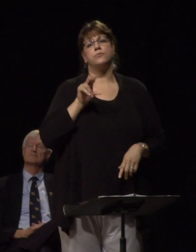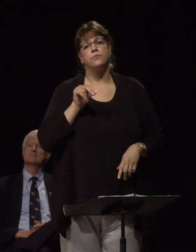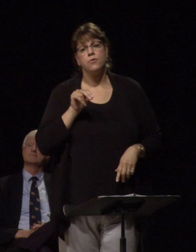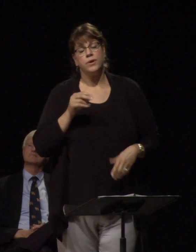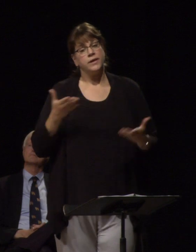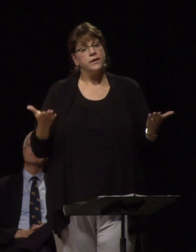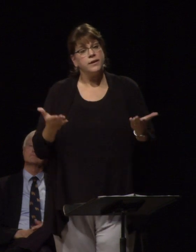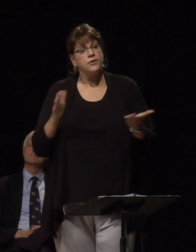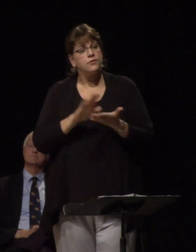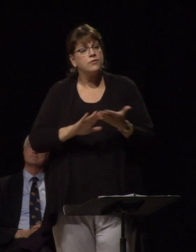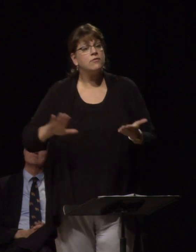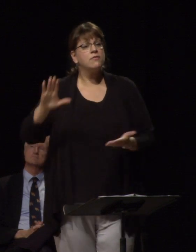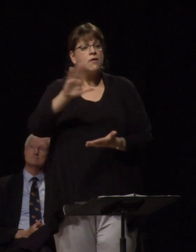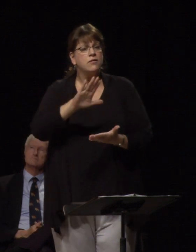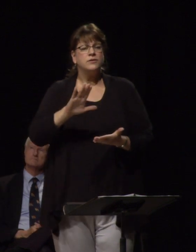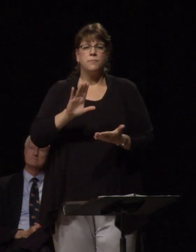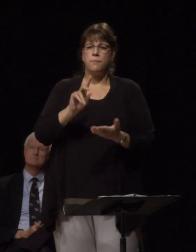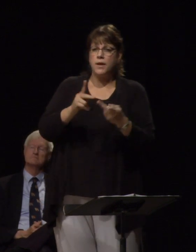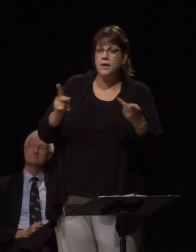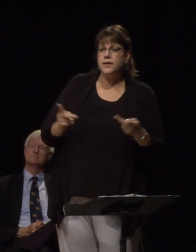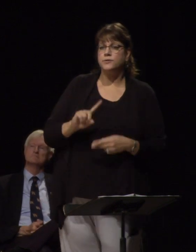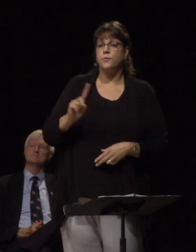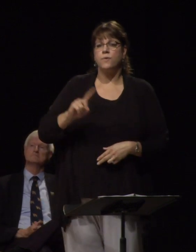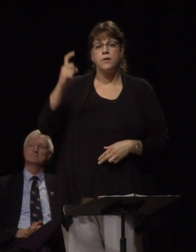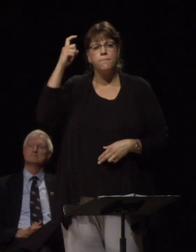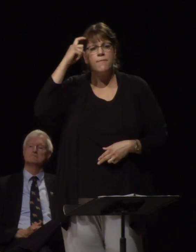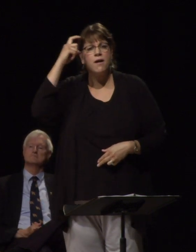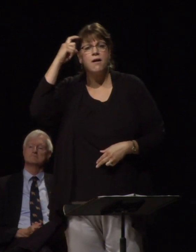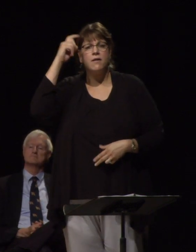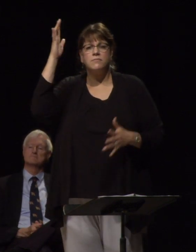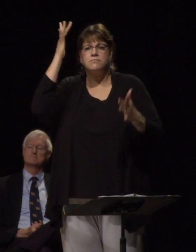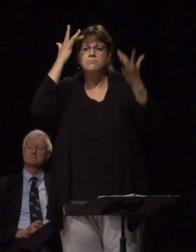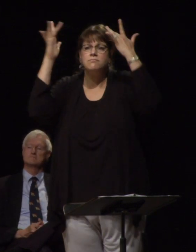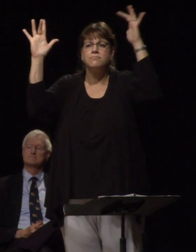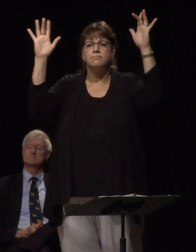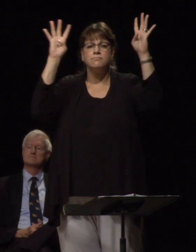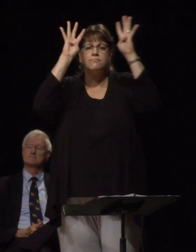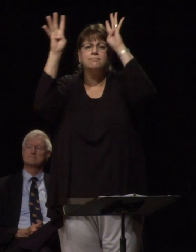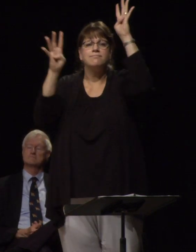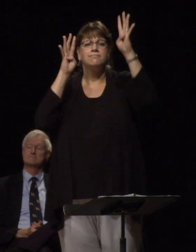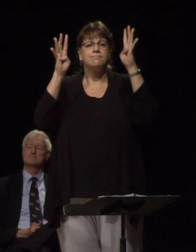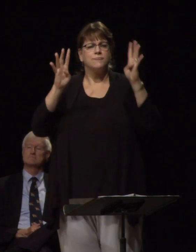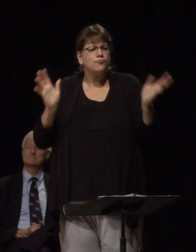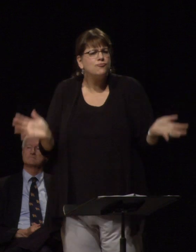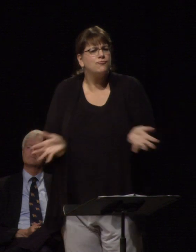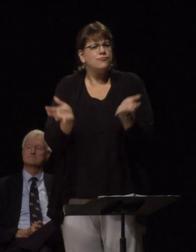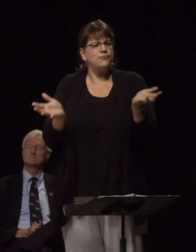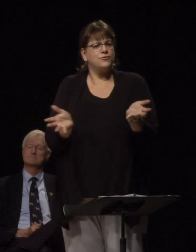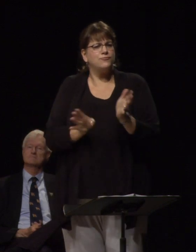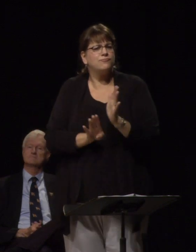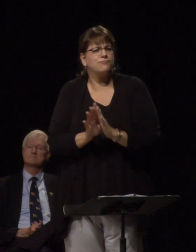THE MIND IS CELEBRATED AND ENCOURAGED THROUGH WORLD-CLASS RESEARCH AND TEACHING. IT IS A PLACE WHERE THE FUTURE